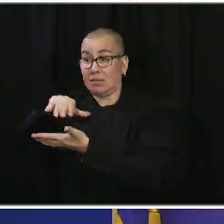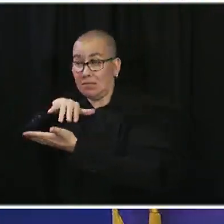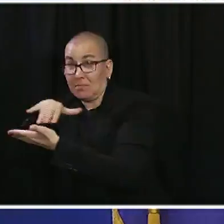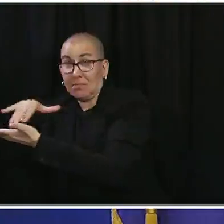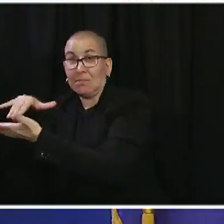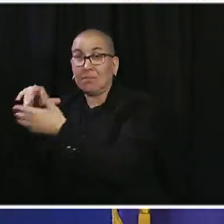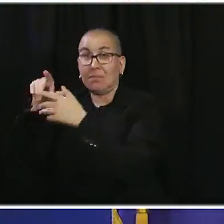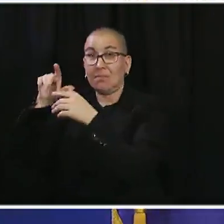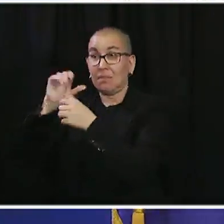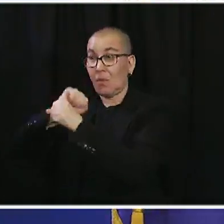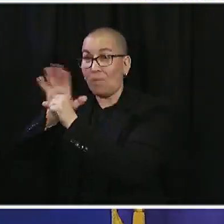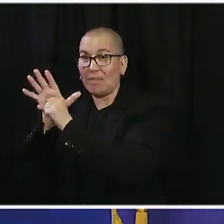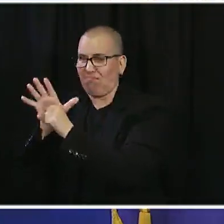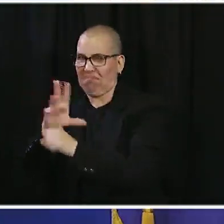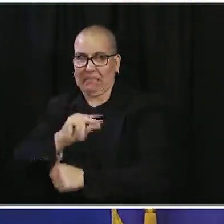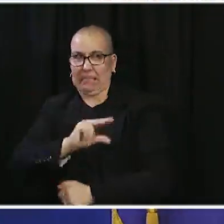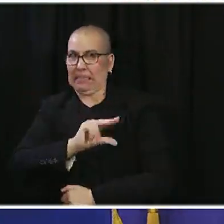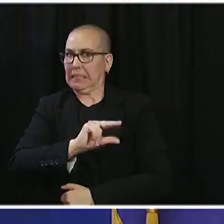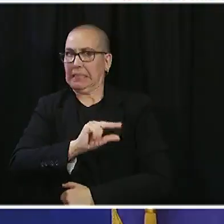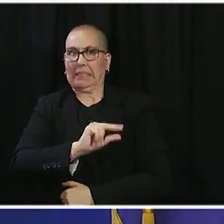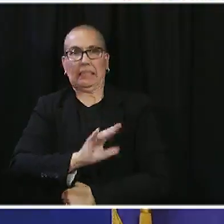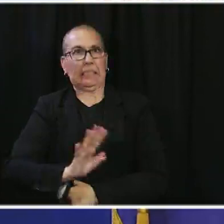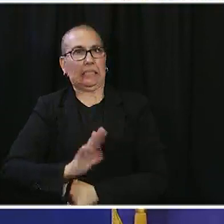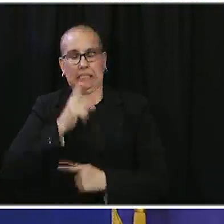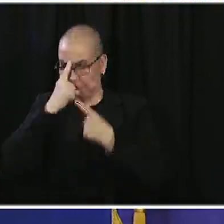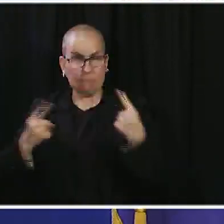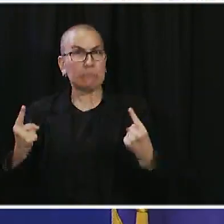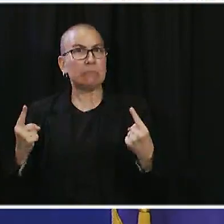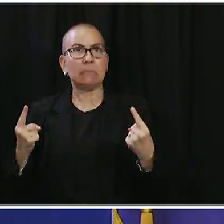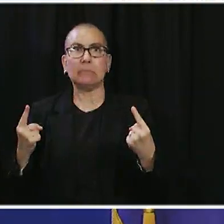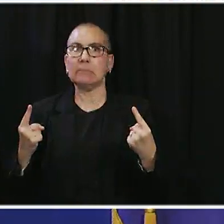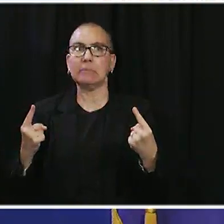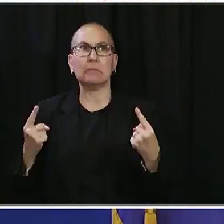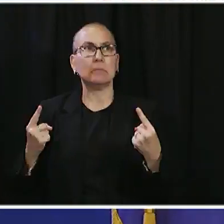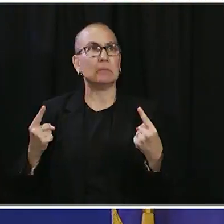AND SO -- ≫ I THINK IF I UNDERSTOOD